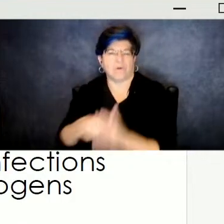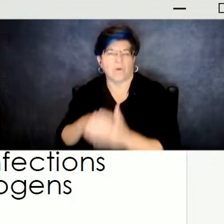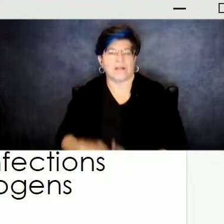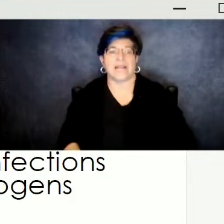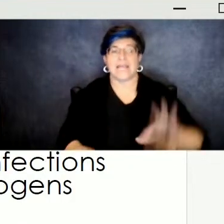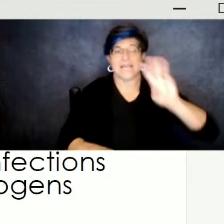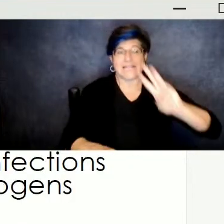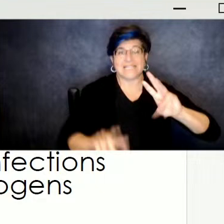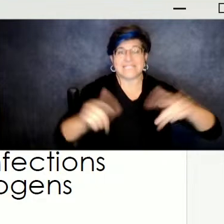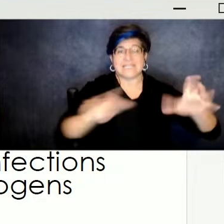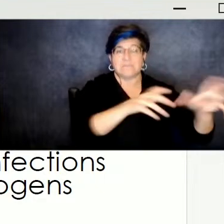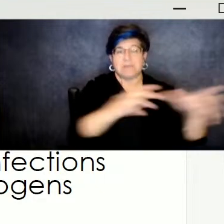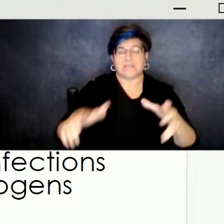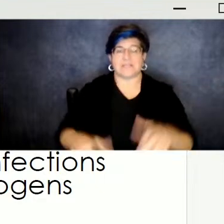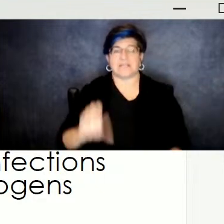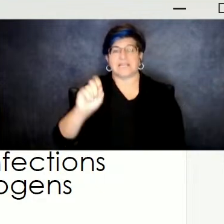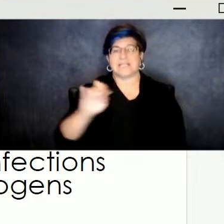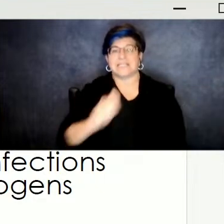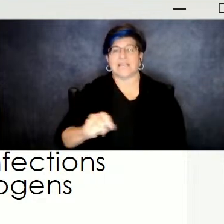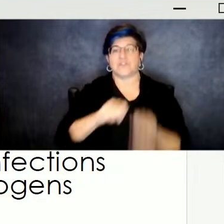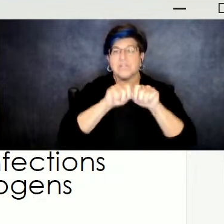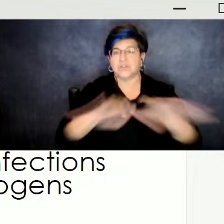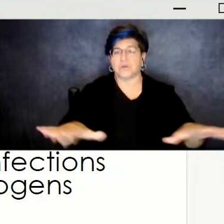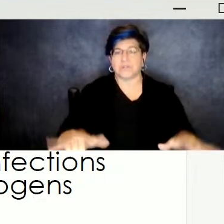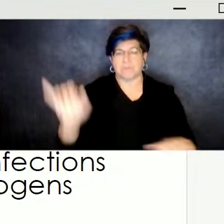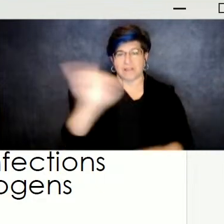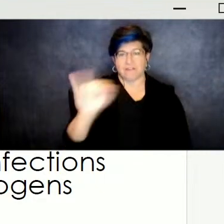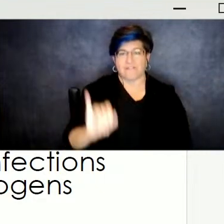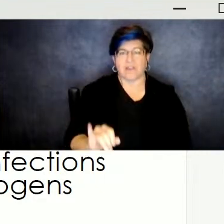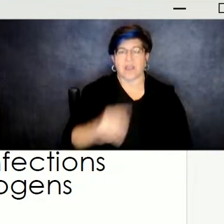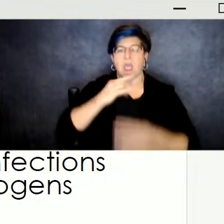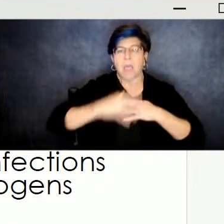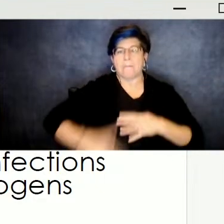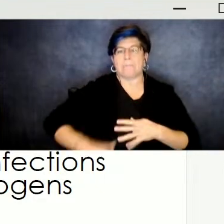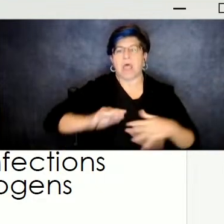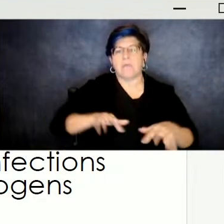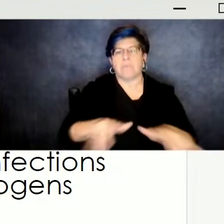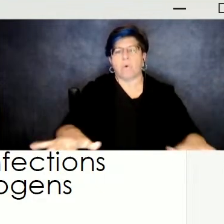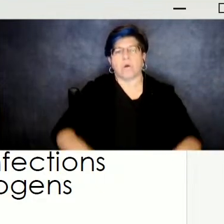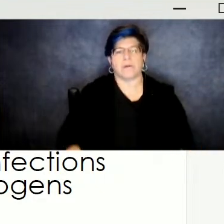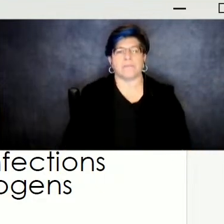AGAIN AS REQUIRED. THE SIX BIG CATEGORIES ARE